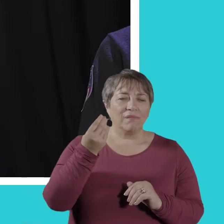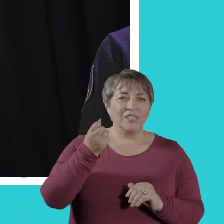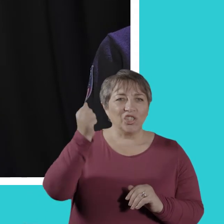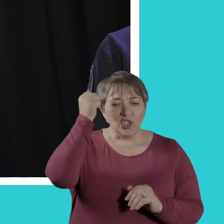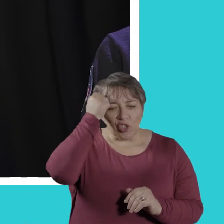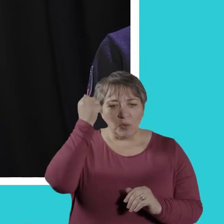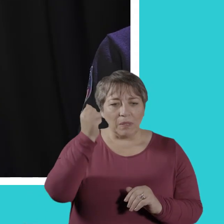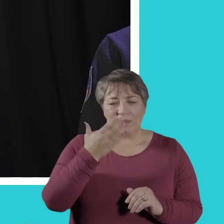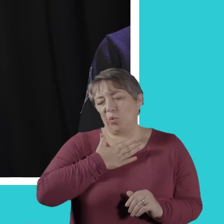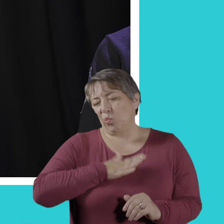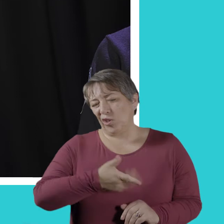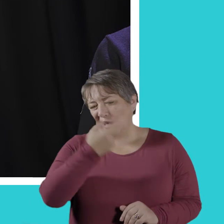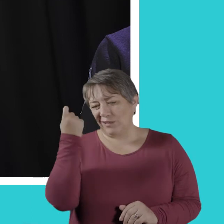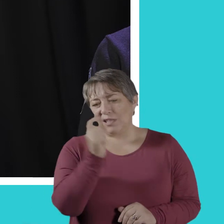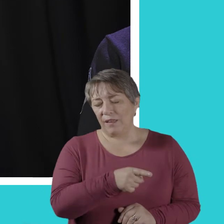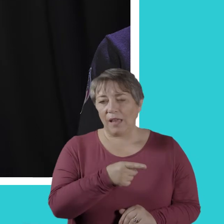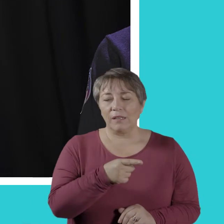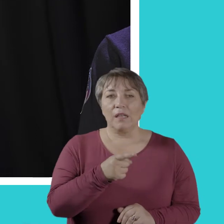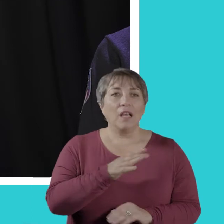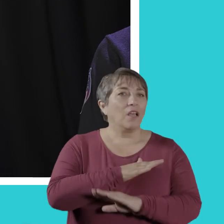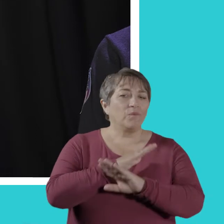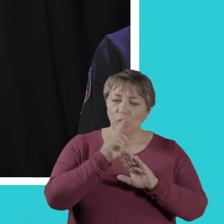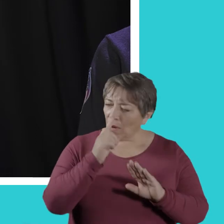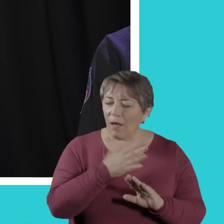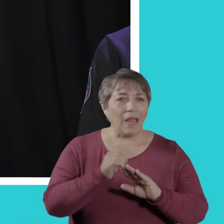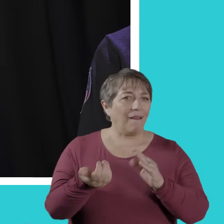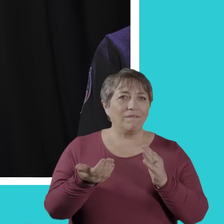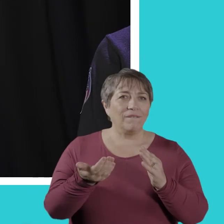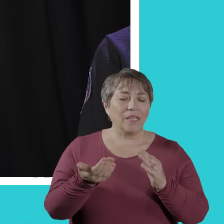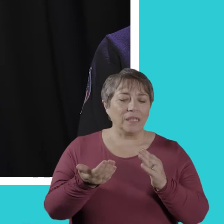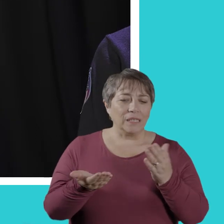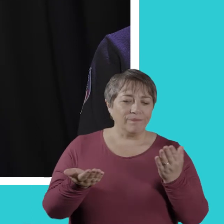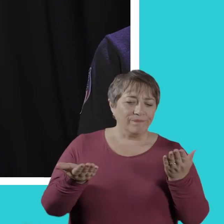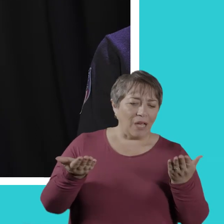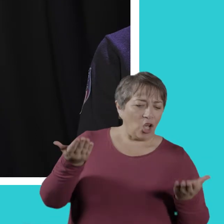and there is no place for like this... I want to say white tears. That's what